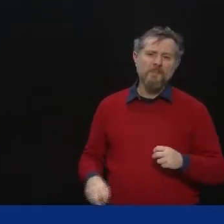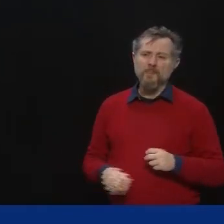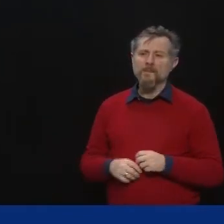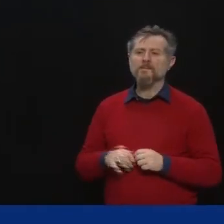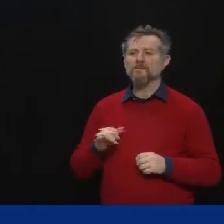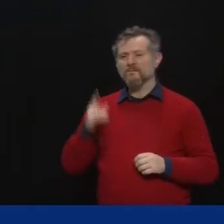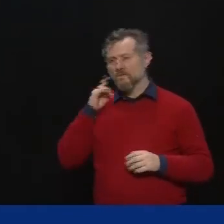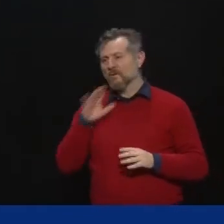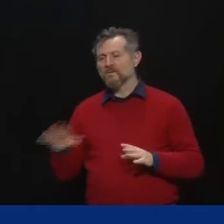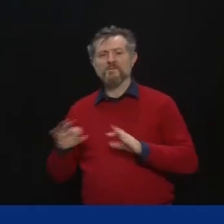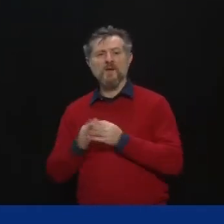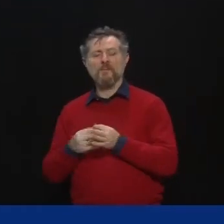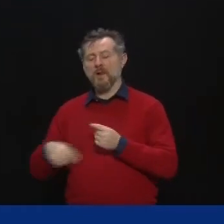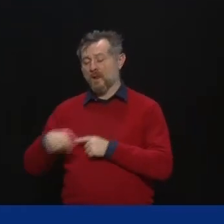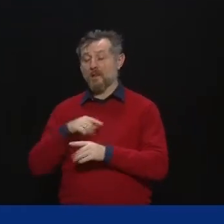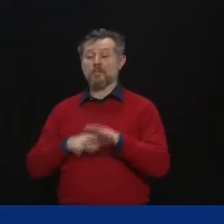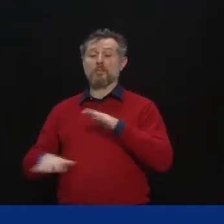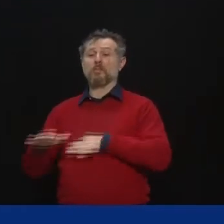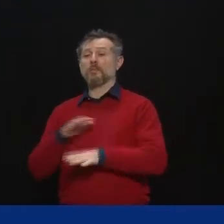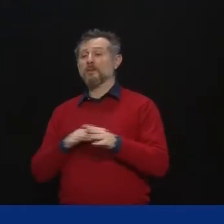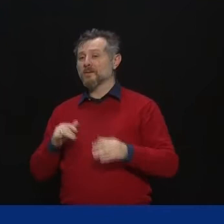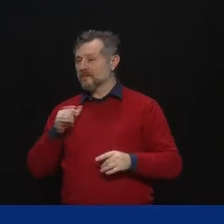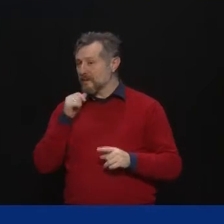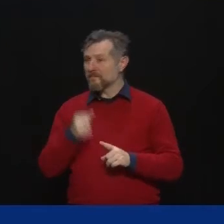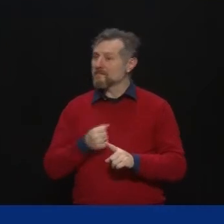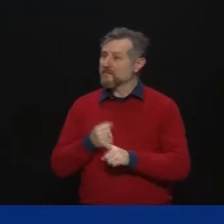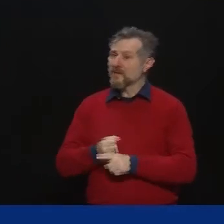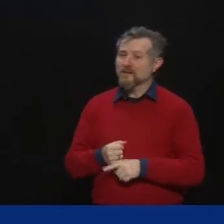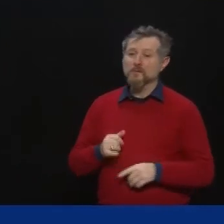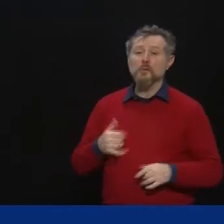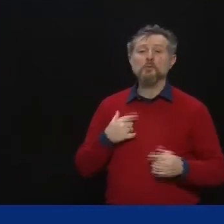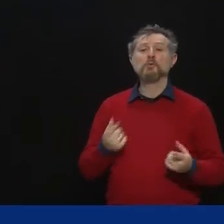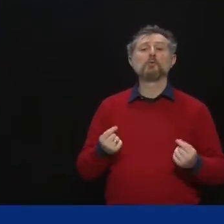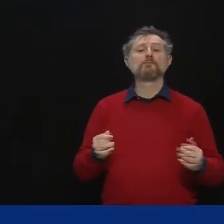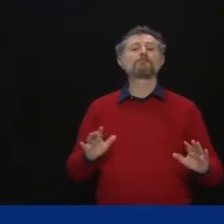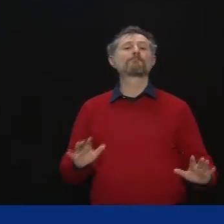LACK OF CHILD CARE HAS BEEN